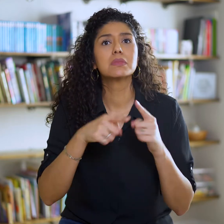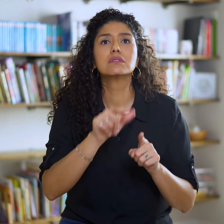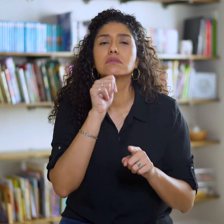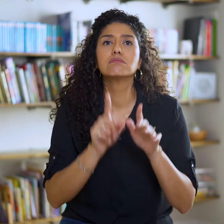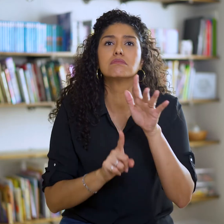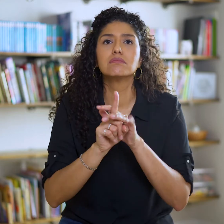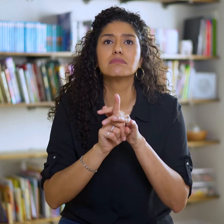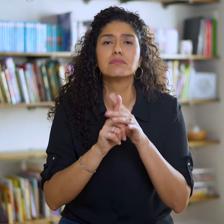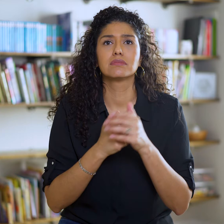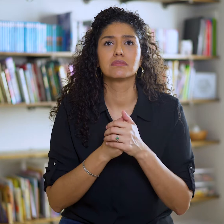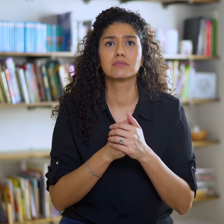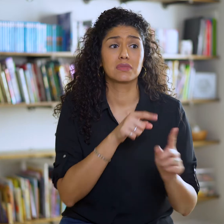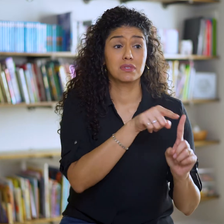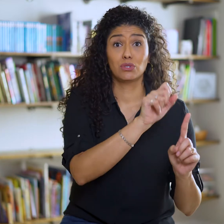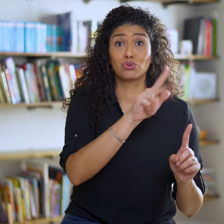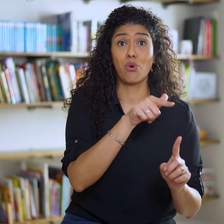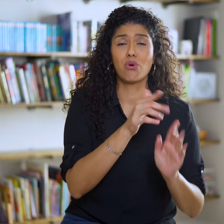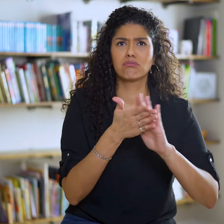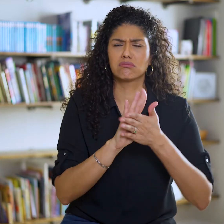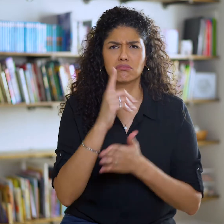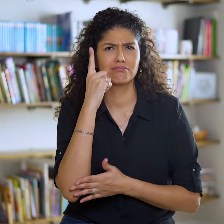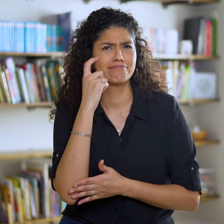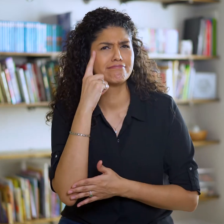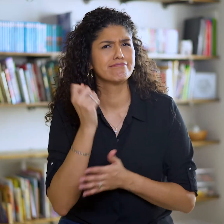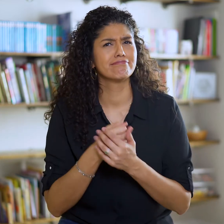he doesn’t show up, and Saul gets suspicious.